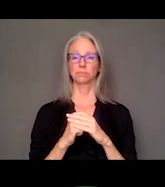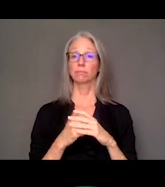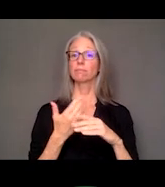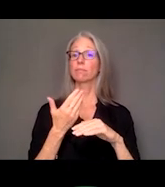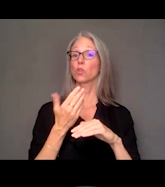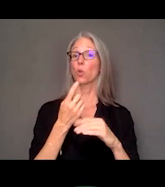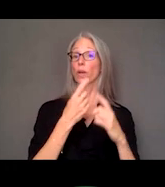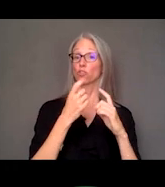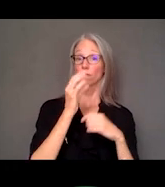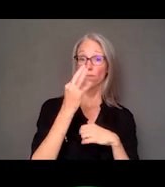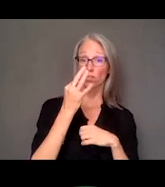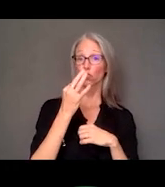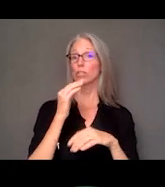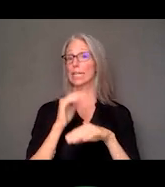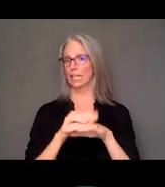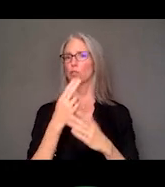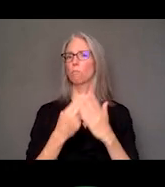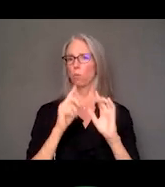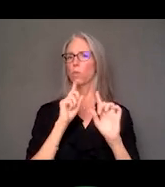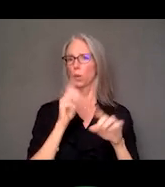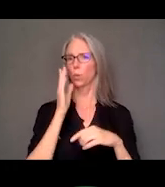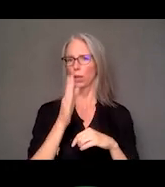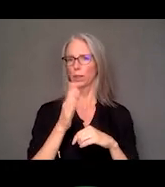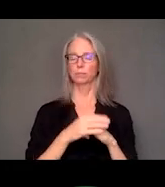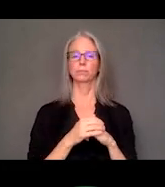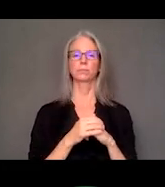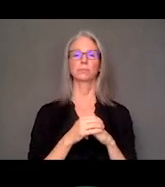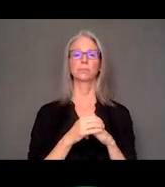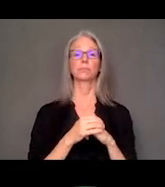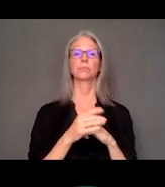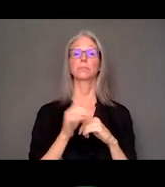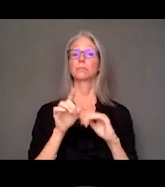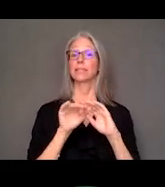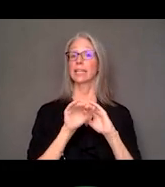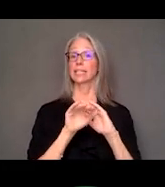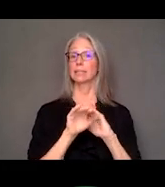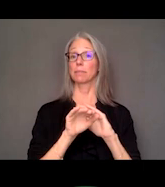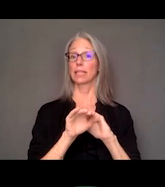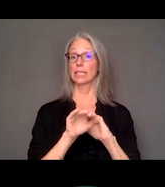Regards to the issue of accessibility I wanted to point out an interesting stat that I found